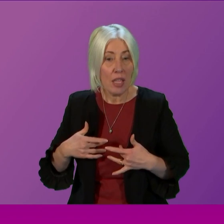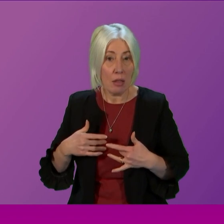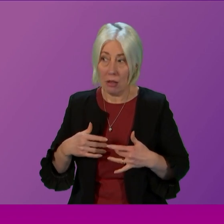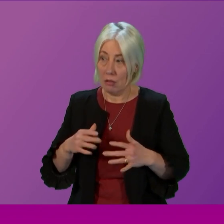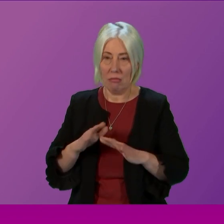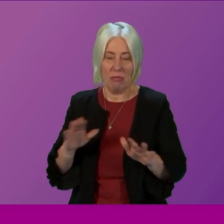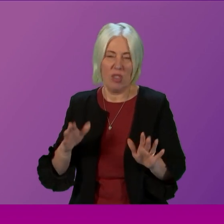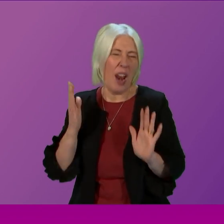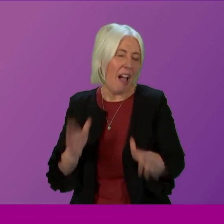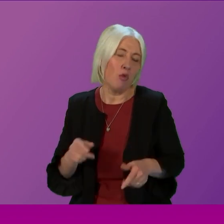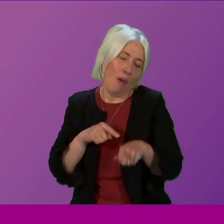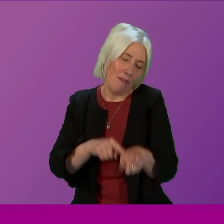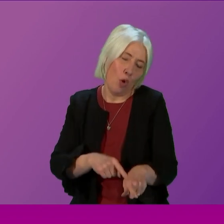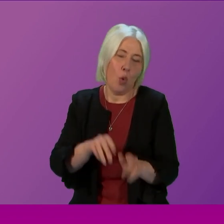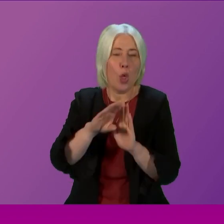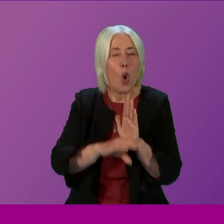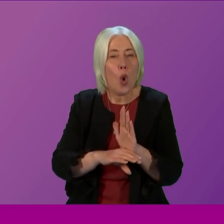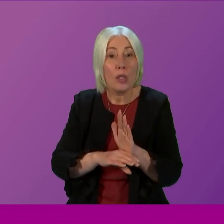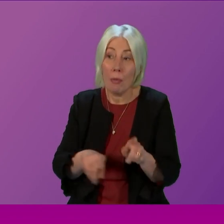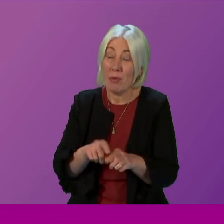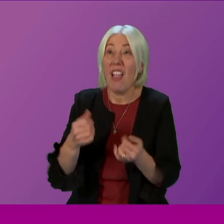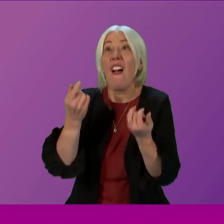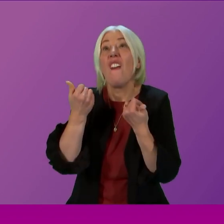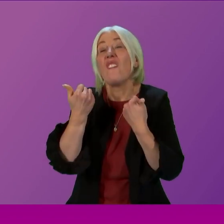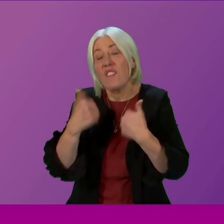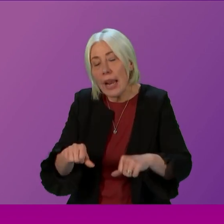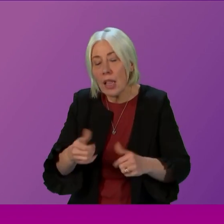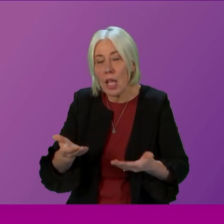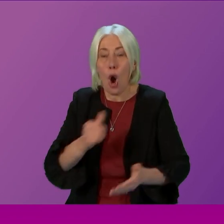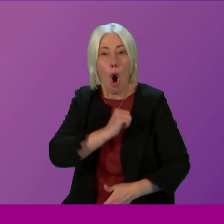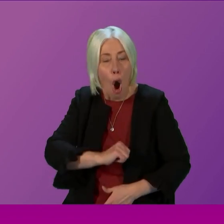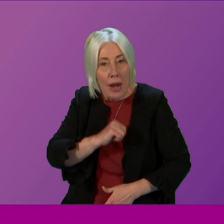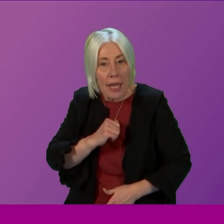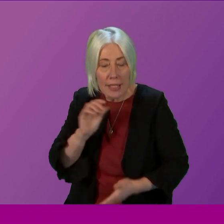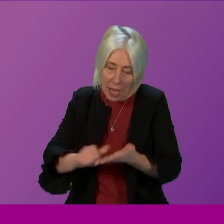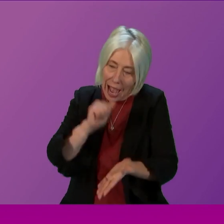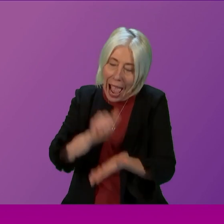and, finally, to give an honest and accurate answer to my original question.